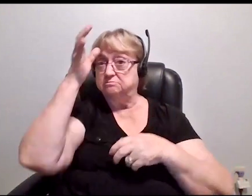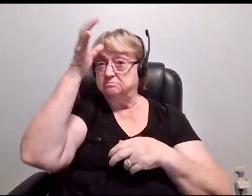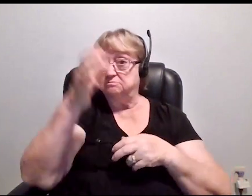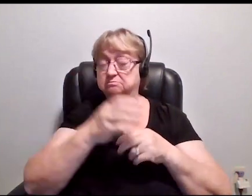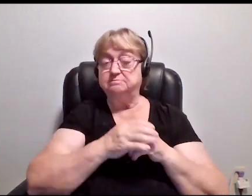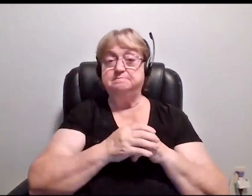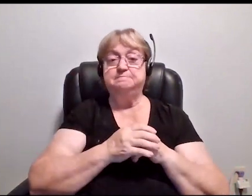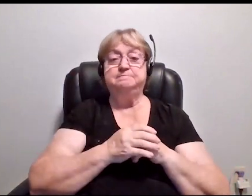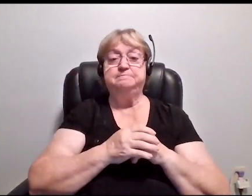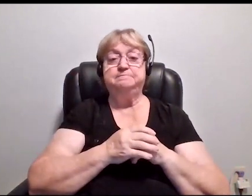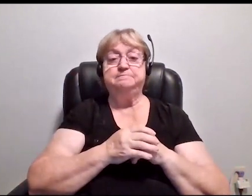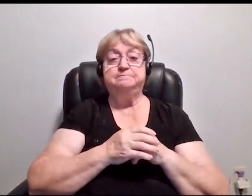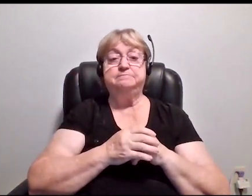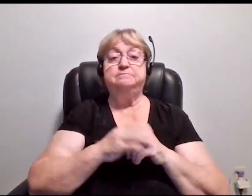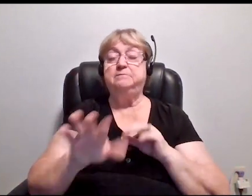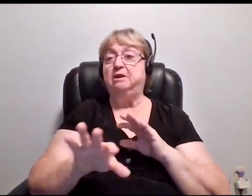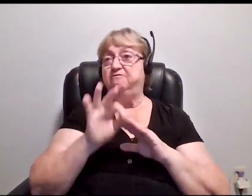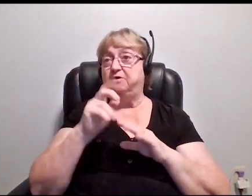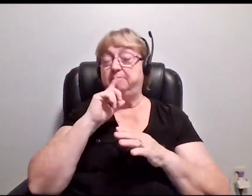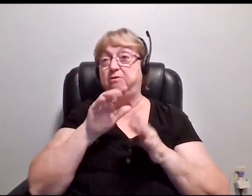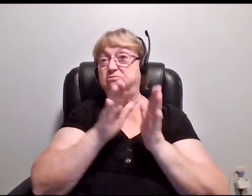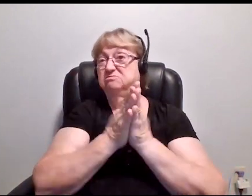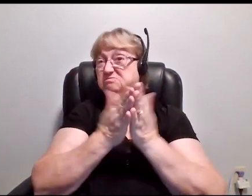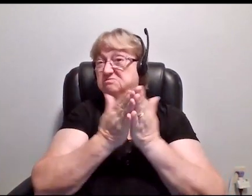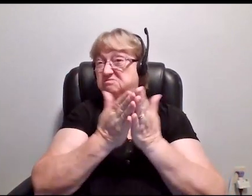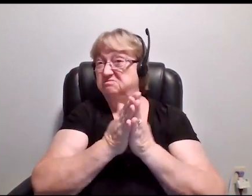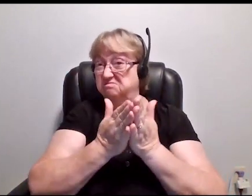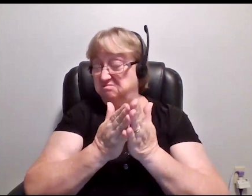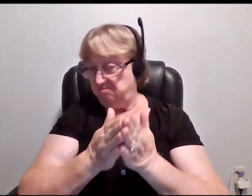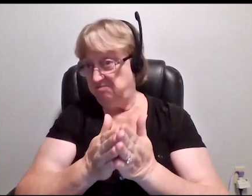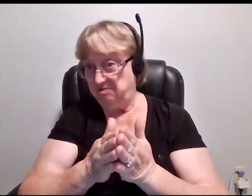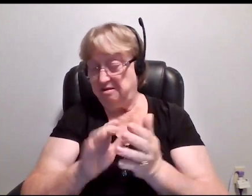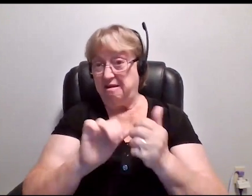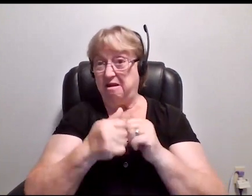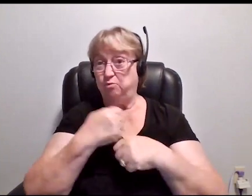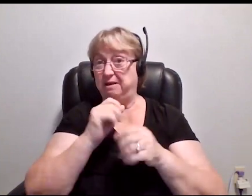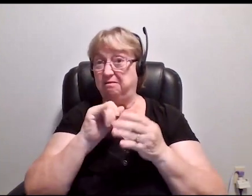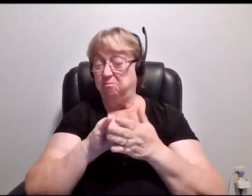We also found one about textbooks and what we can do to make textbooks more accessible.